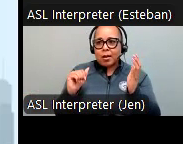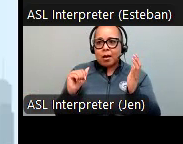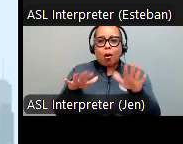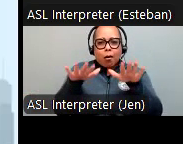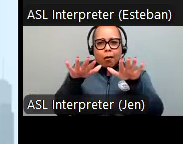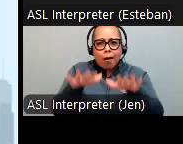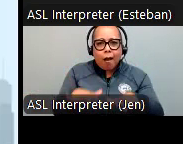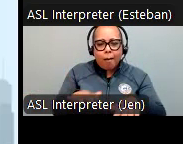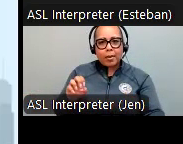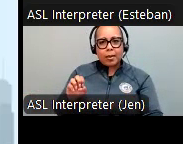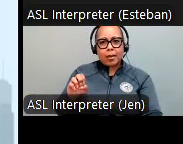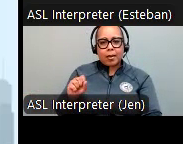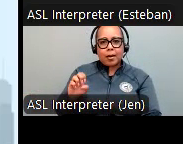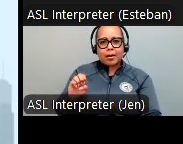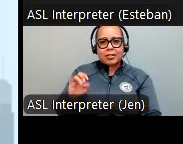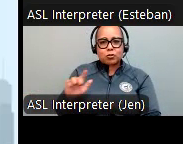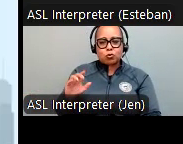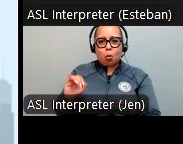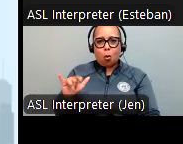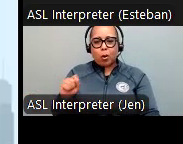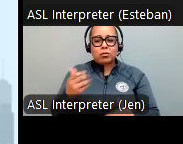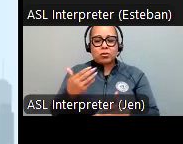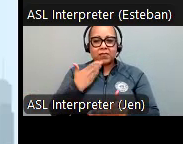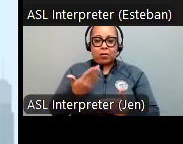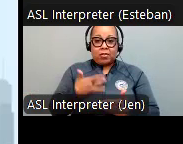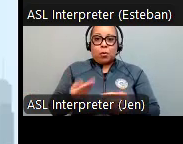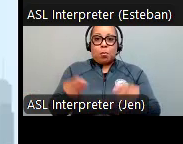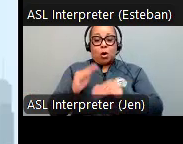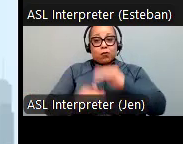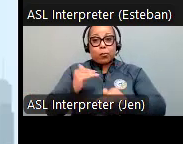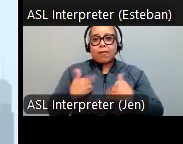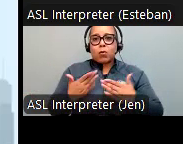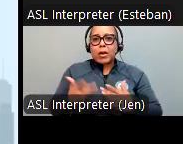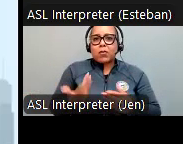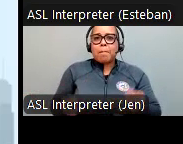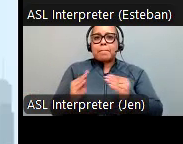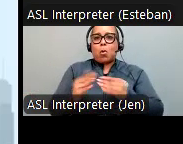to feel more comfortable and just having a way to feel more welcoming for people with autism.